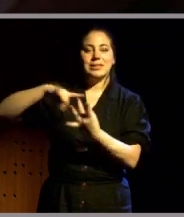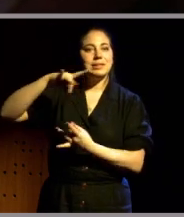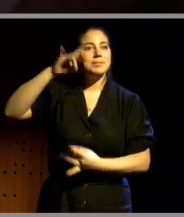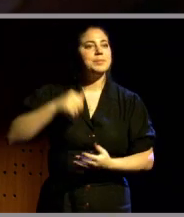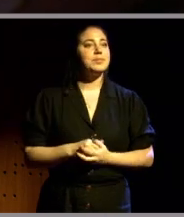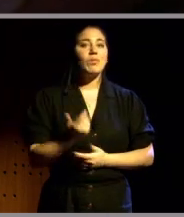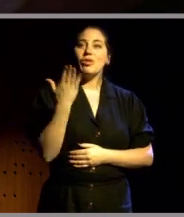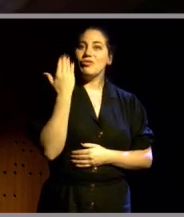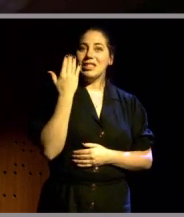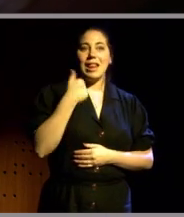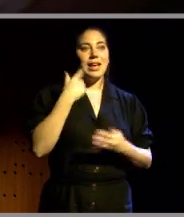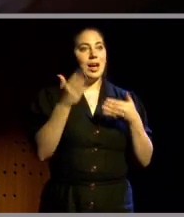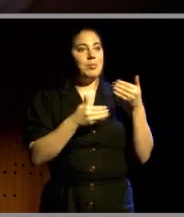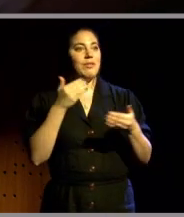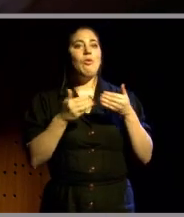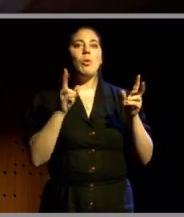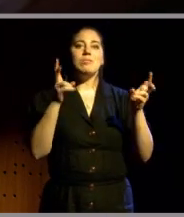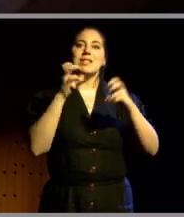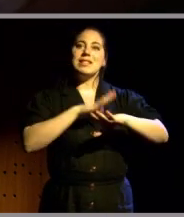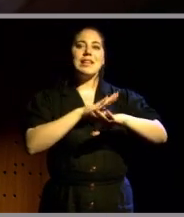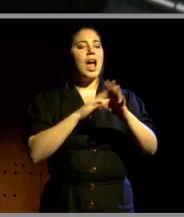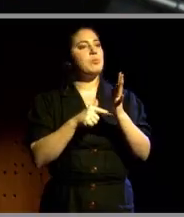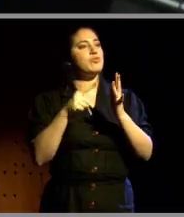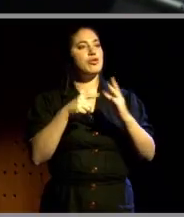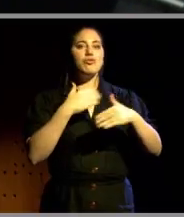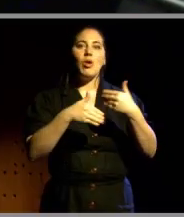Recently, I performed the title role in Deborah Cheetham-Fraillon's